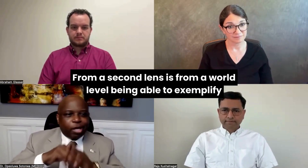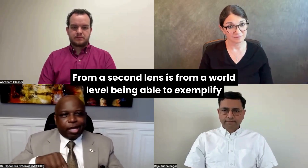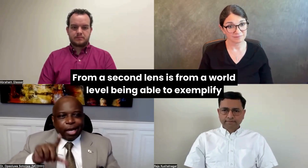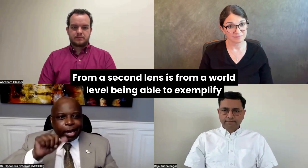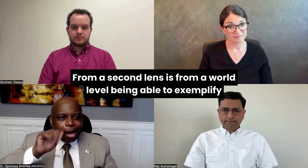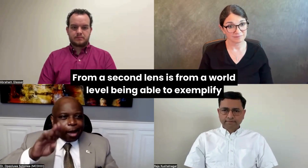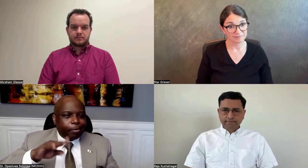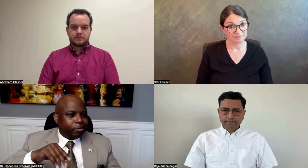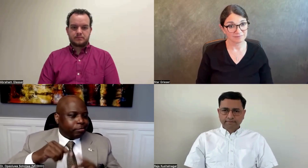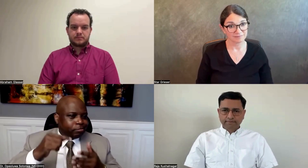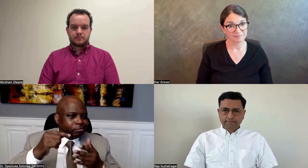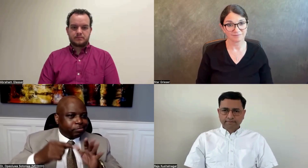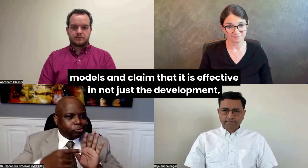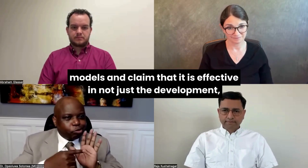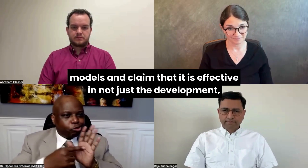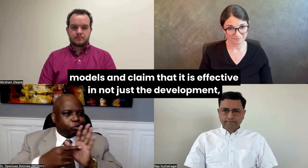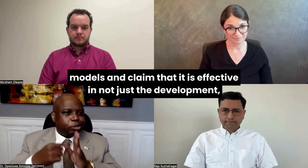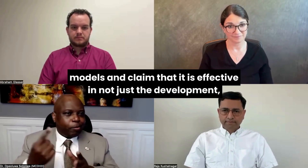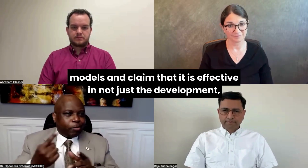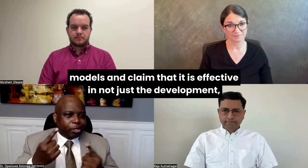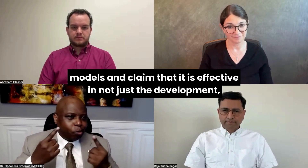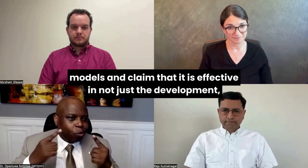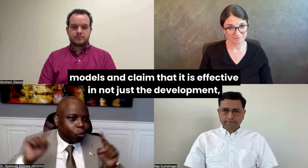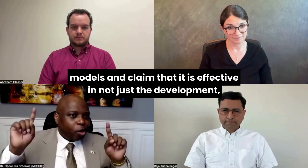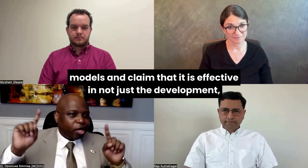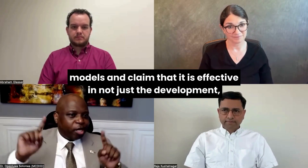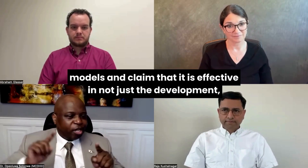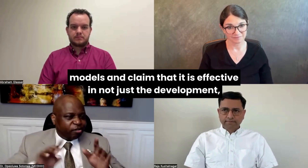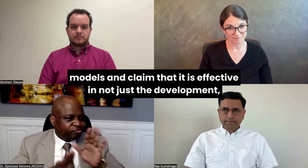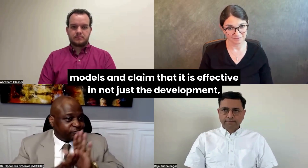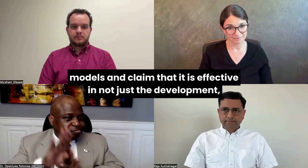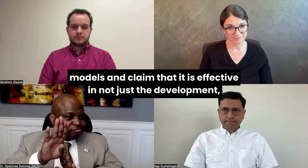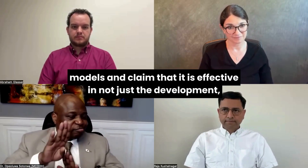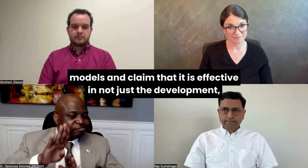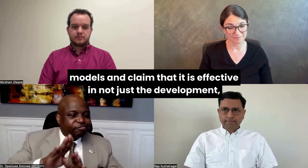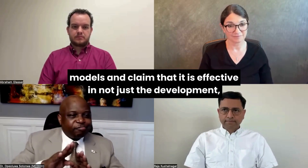models and claim that it is effective in not just the development,